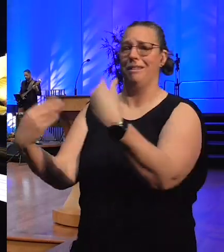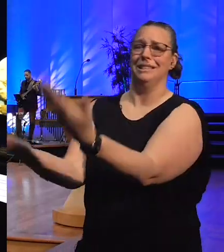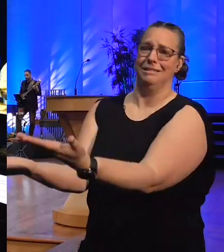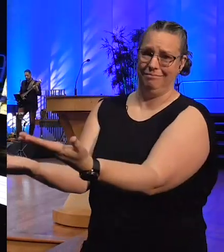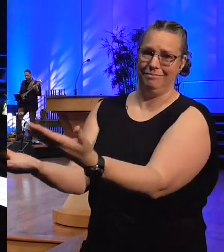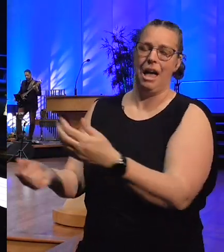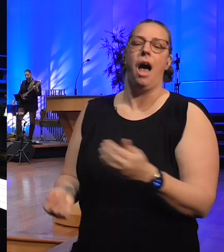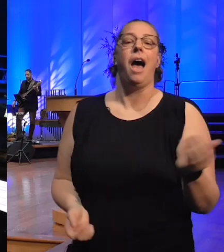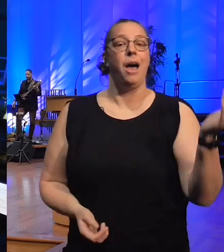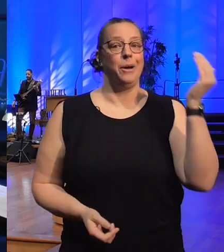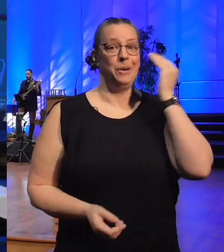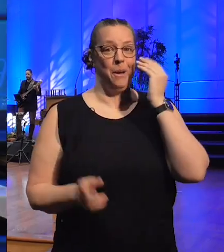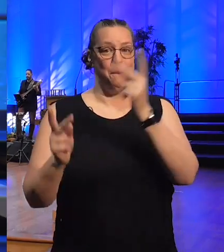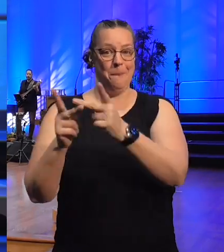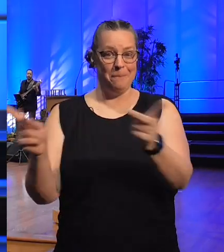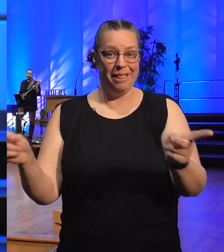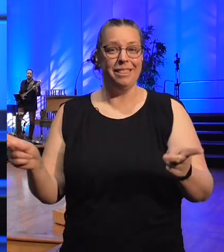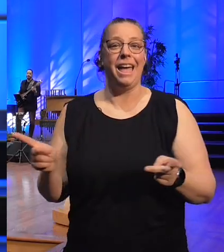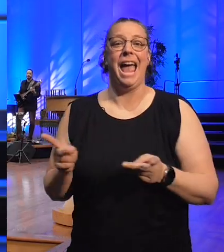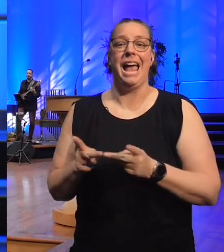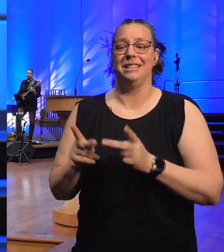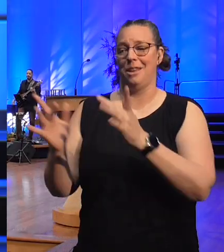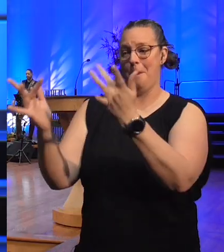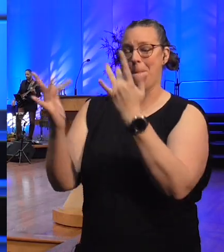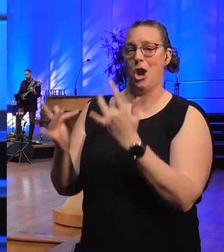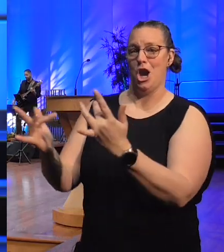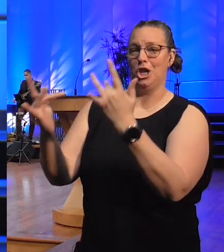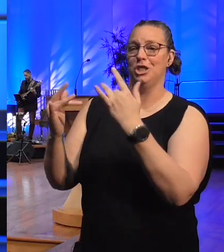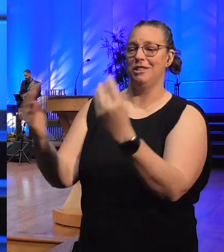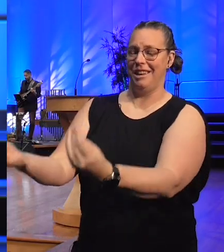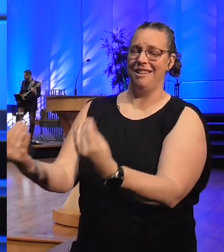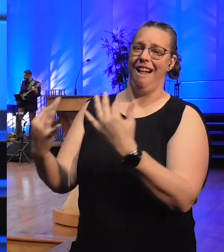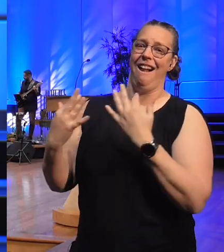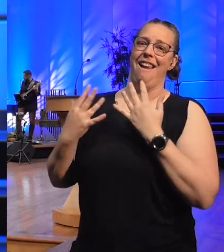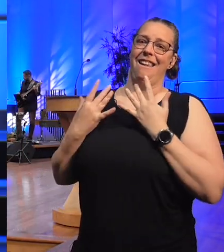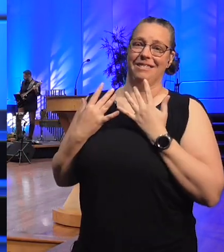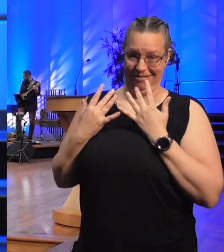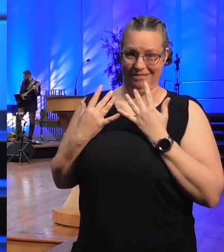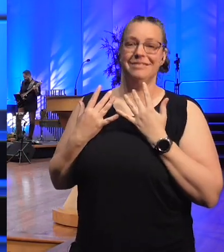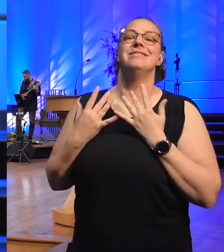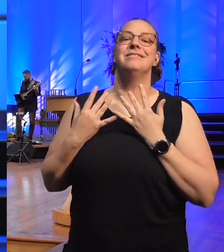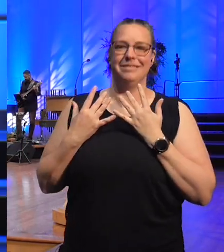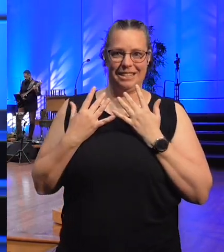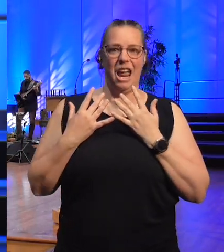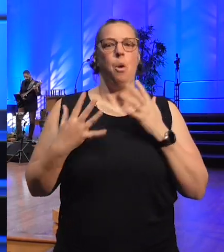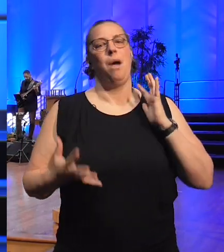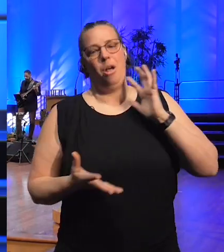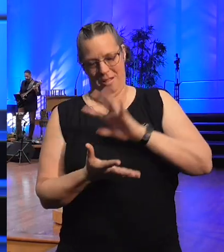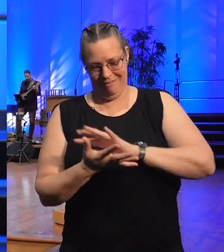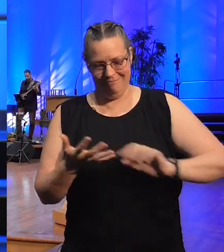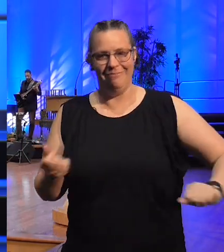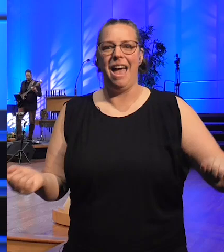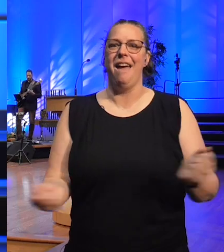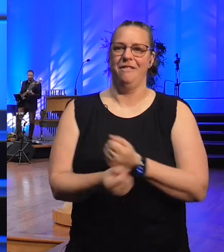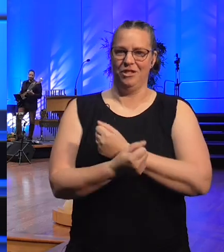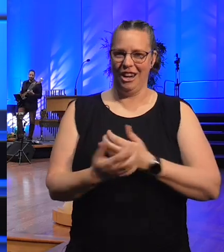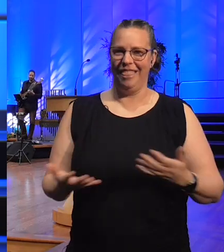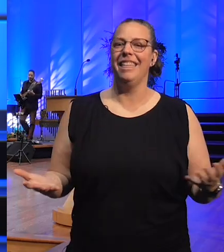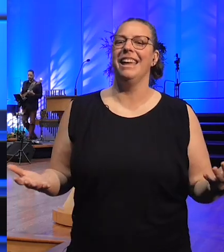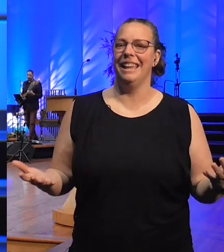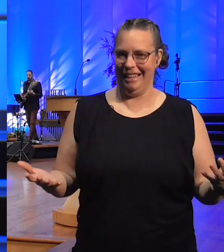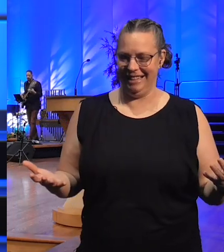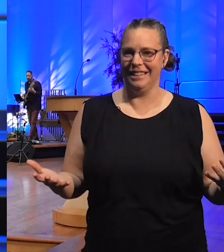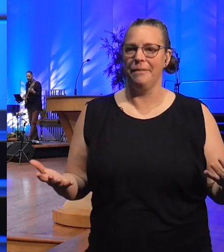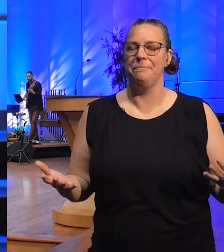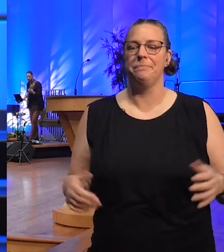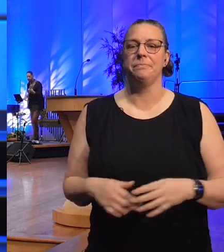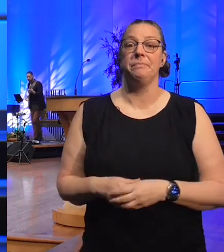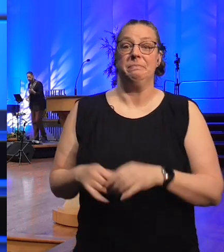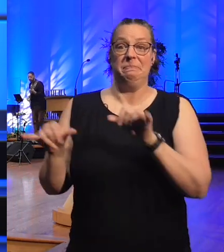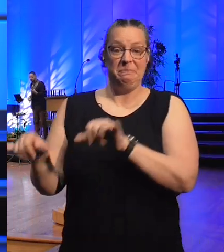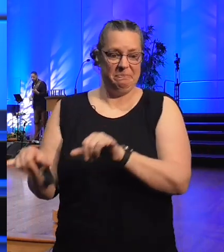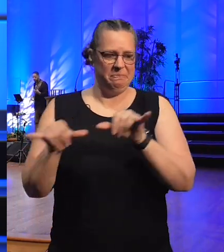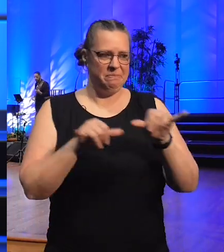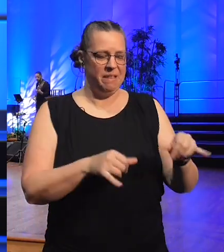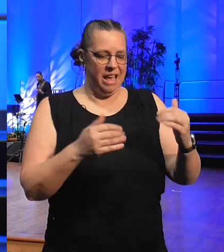I know a place where Mercy flows the take the stains make themer than snow like a tide that